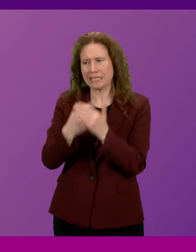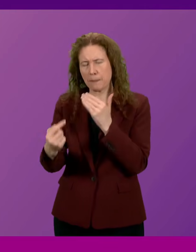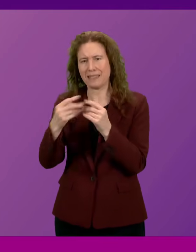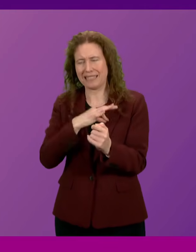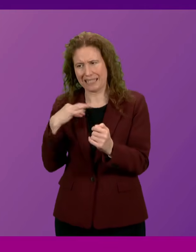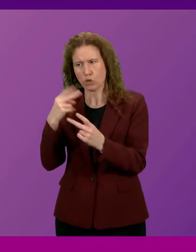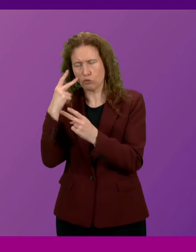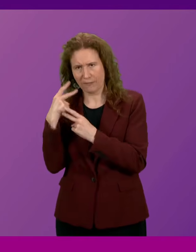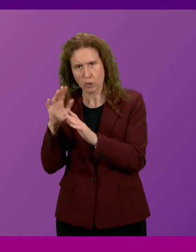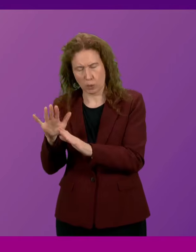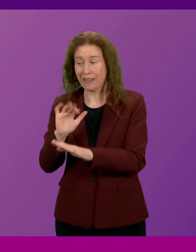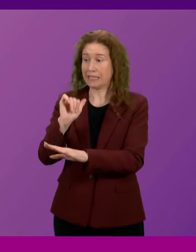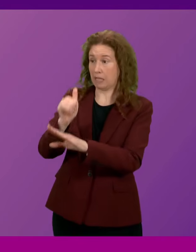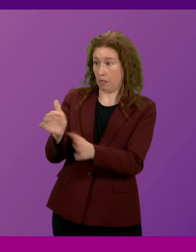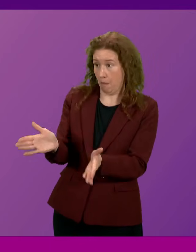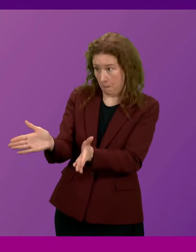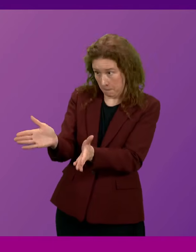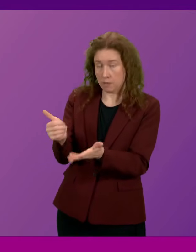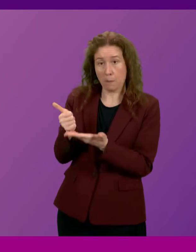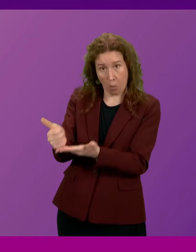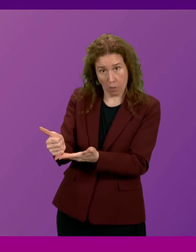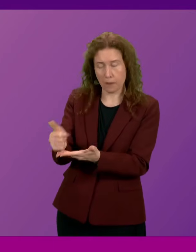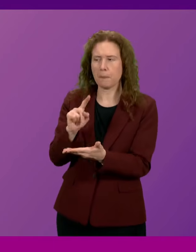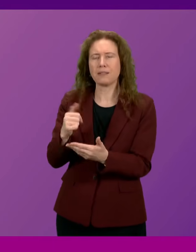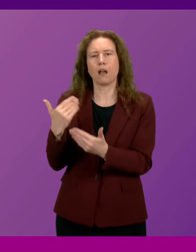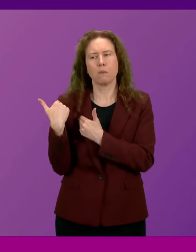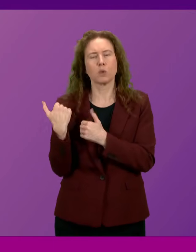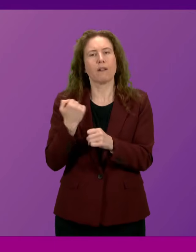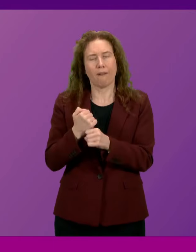establishes them and sponsors them, and it is incumbent on the Government to make them work.